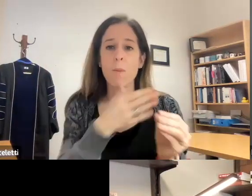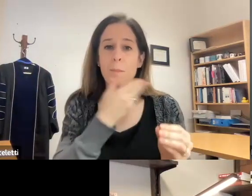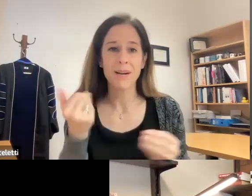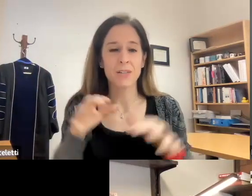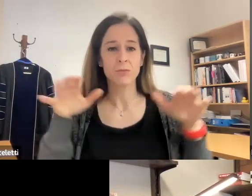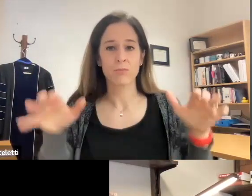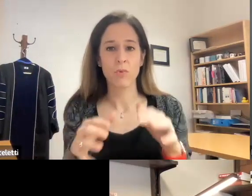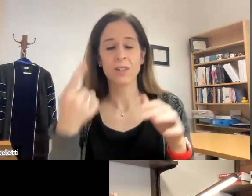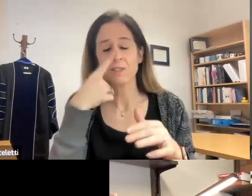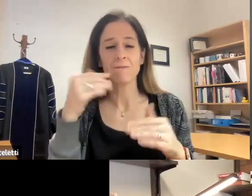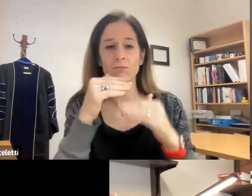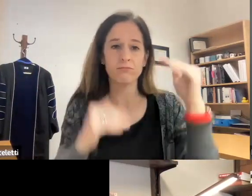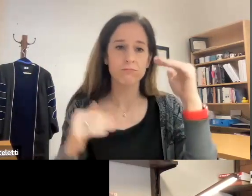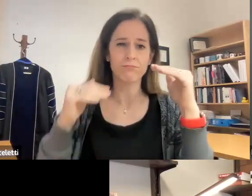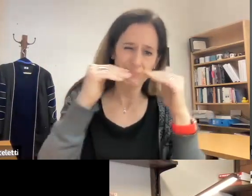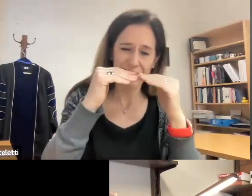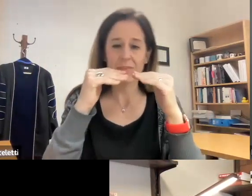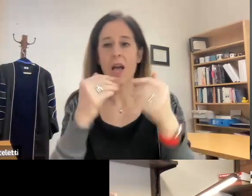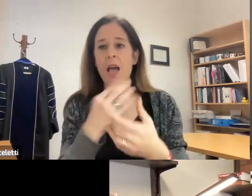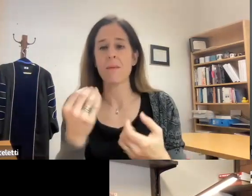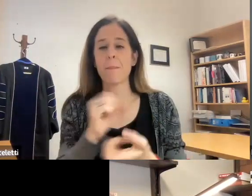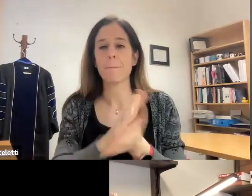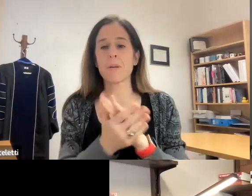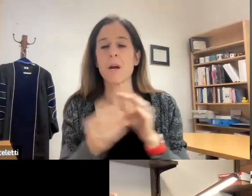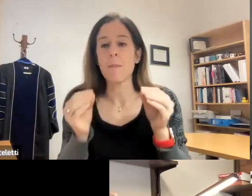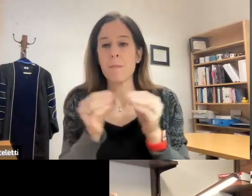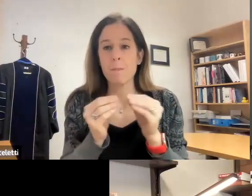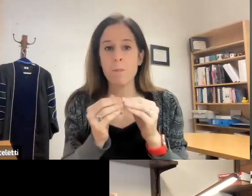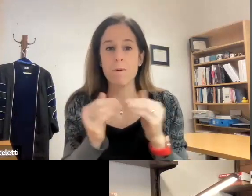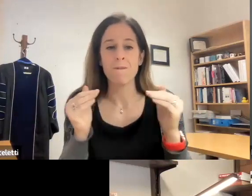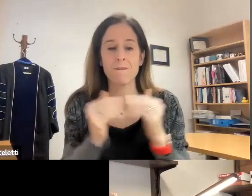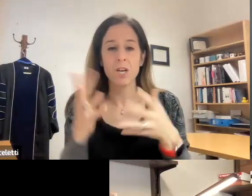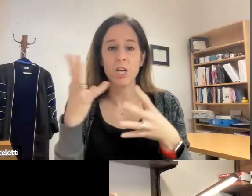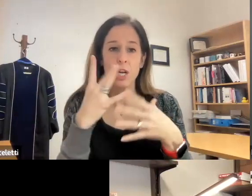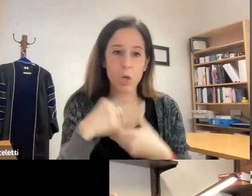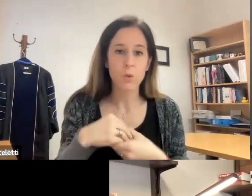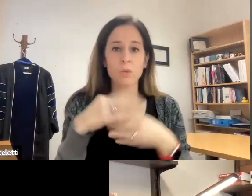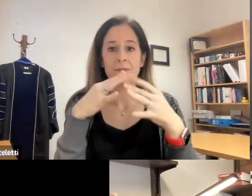And to think about how they all can include best practices in the pursuit of equality, equity, inclusion and